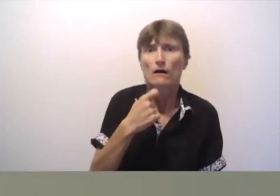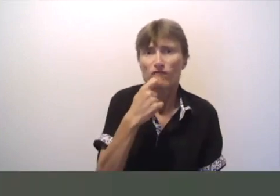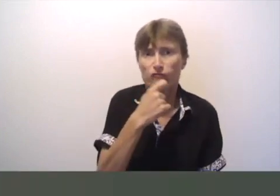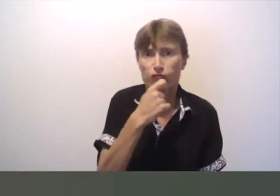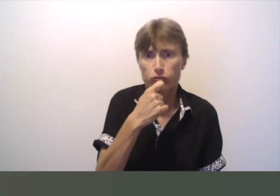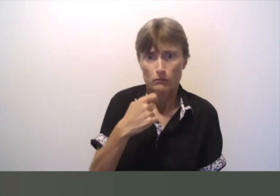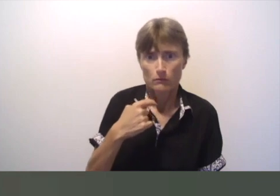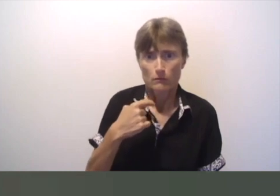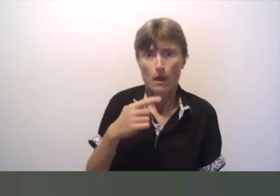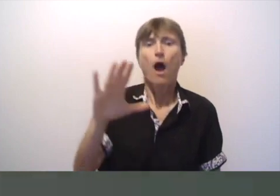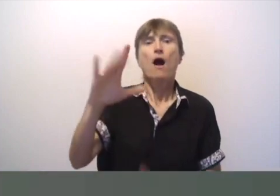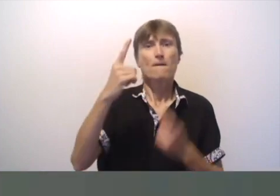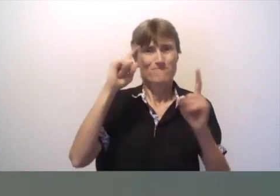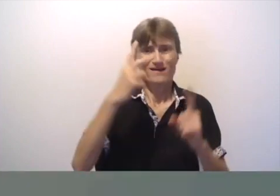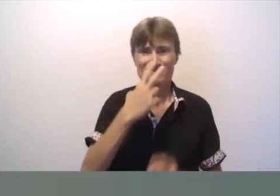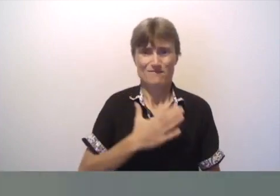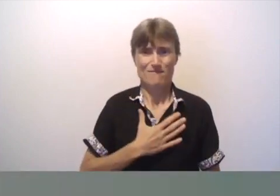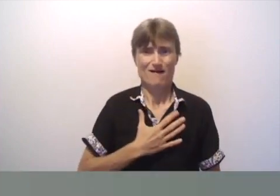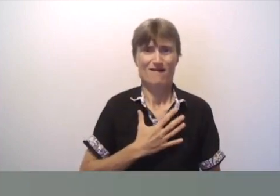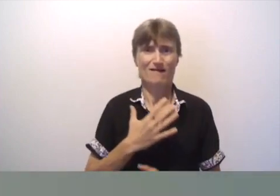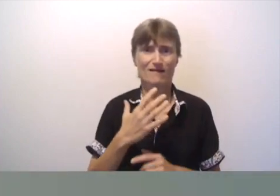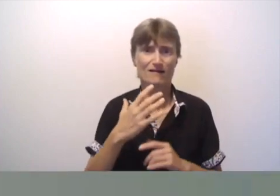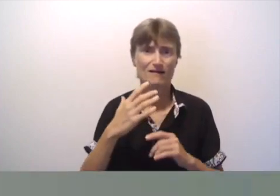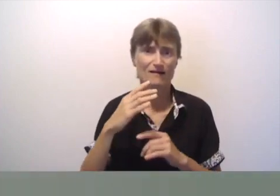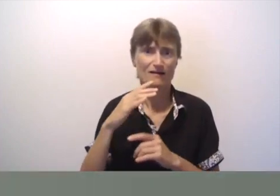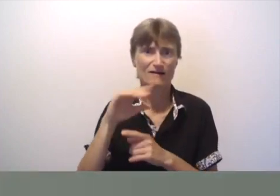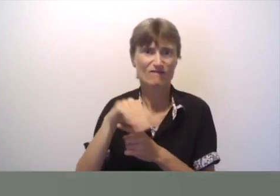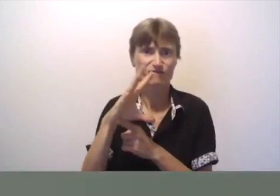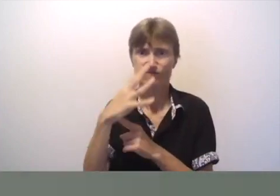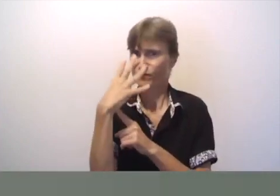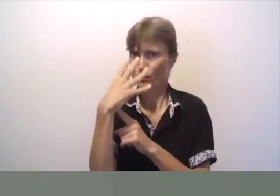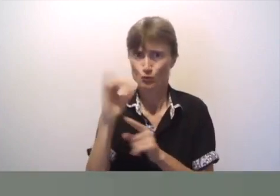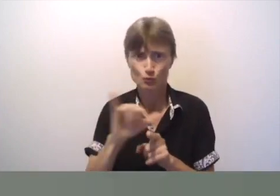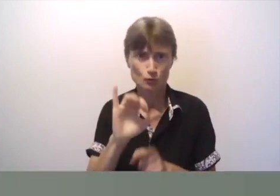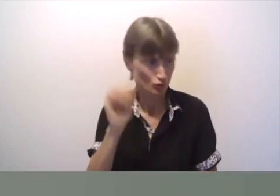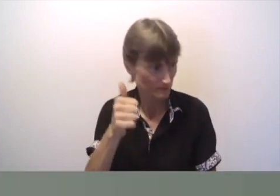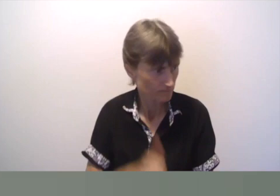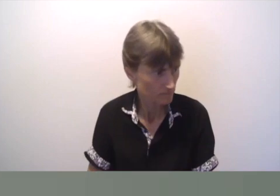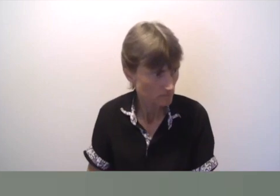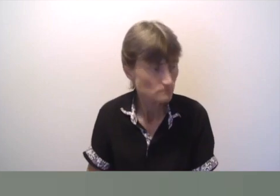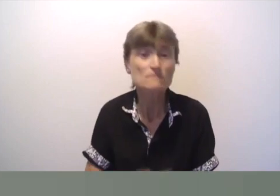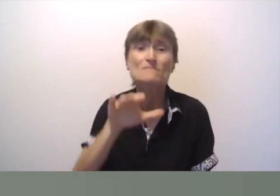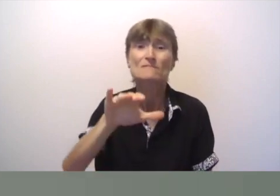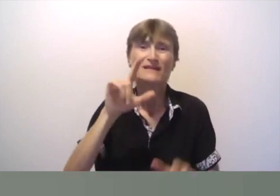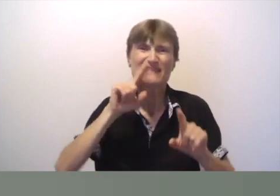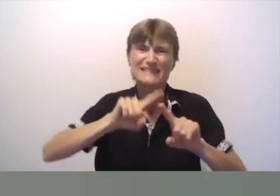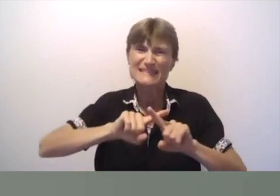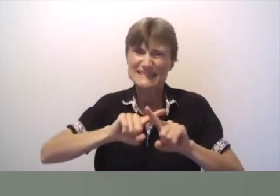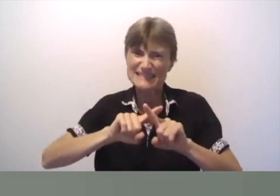okay oh there i am look there you go okay um just quickly uh a slightly different take on the same question